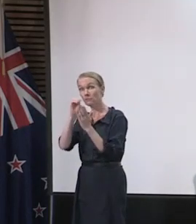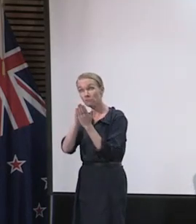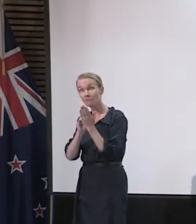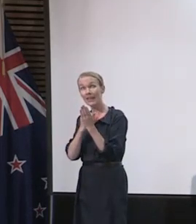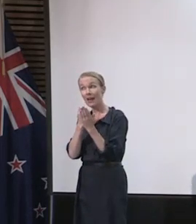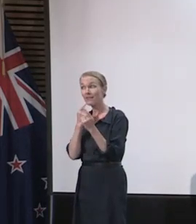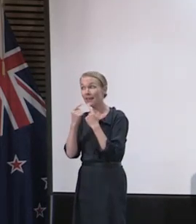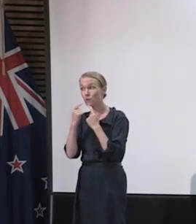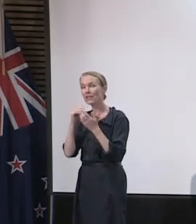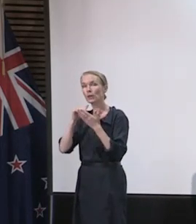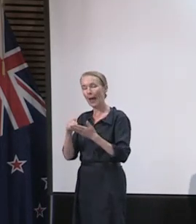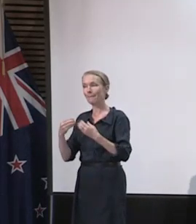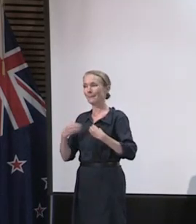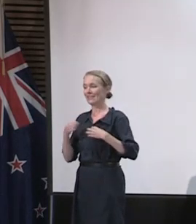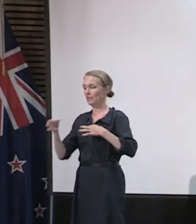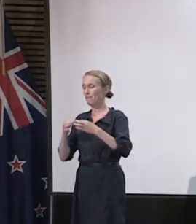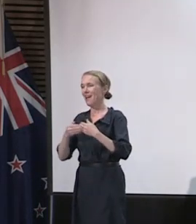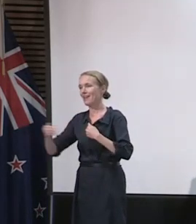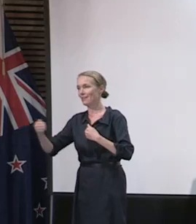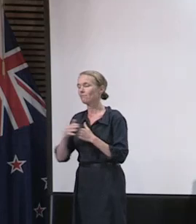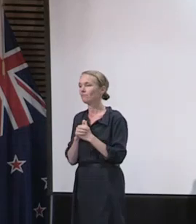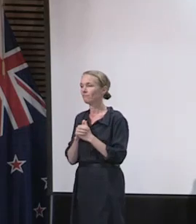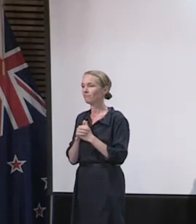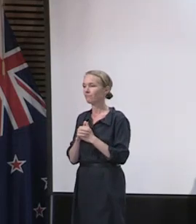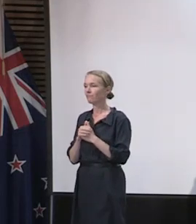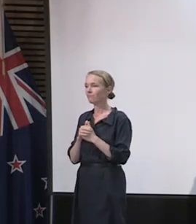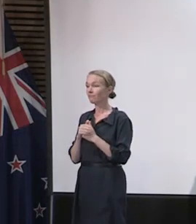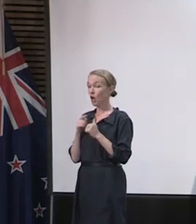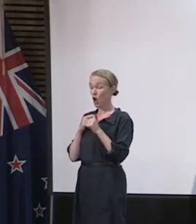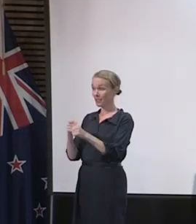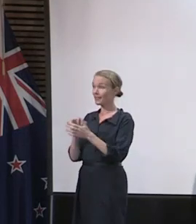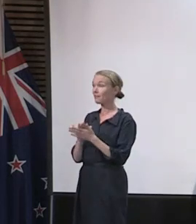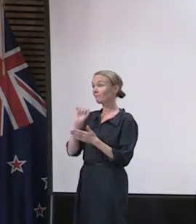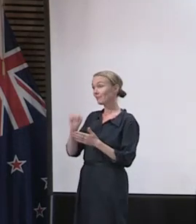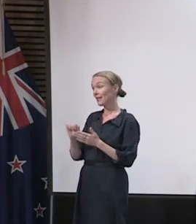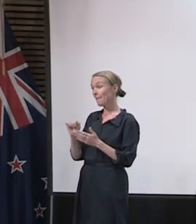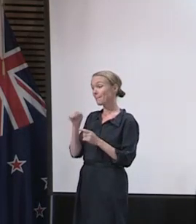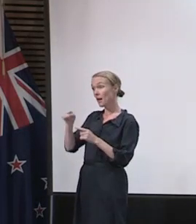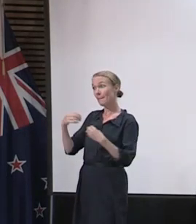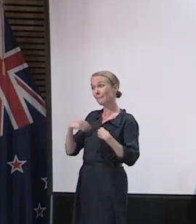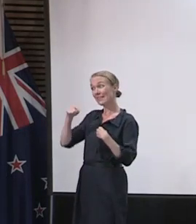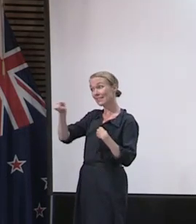Yes. We have had concerns raised over what the next steps are for